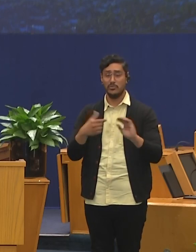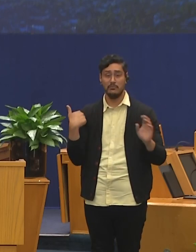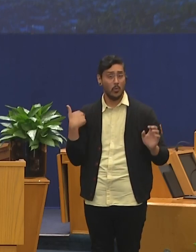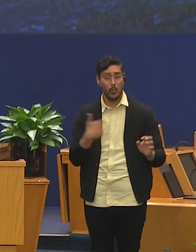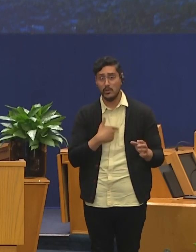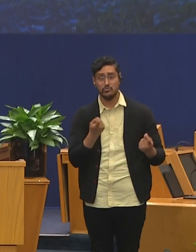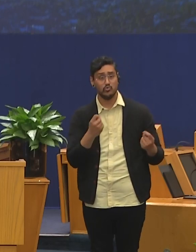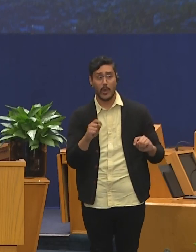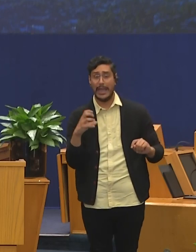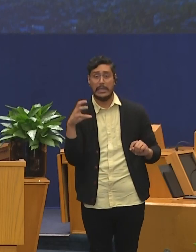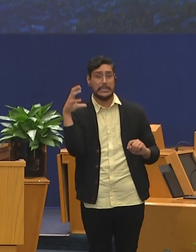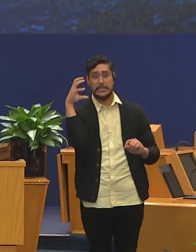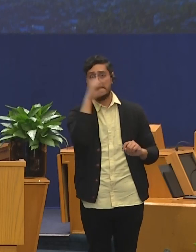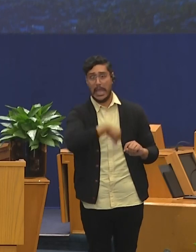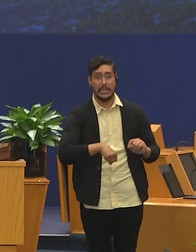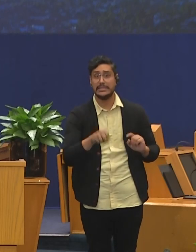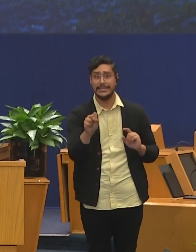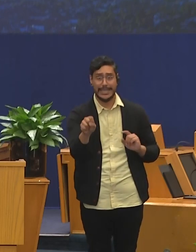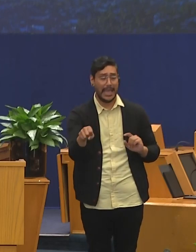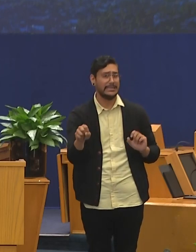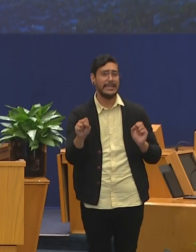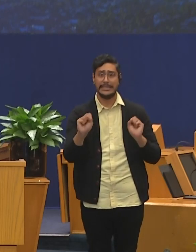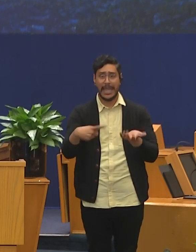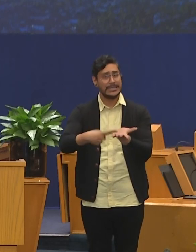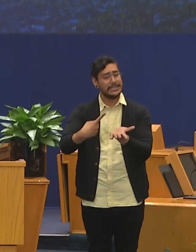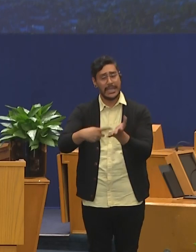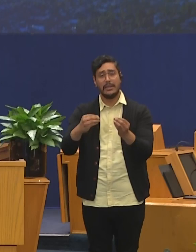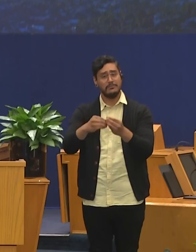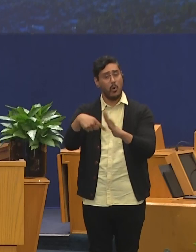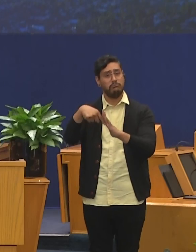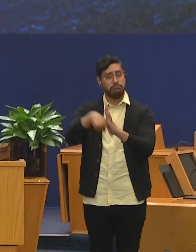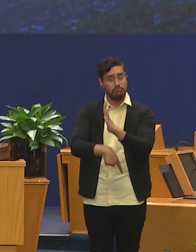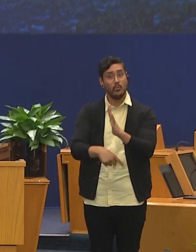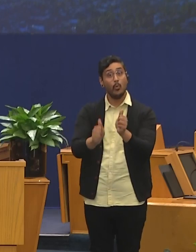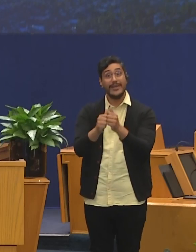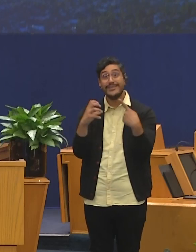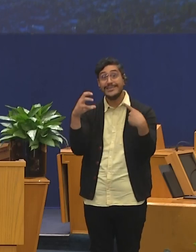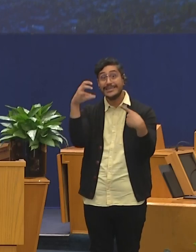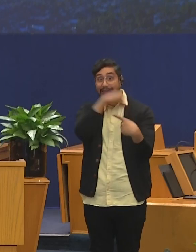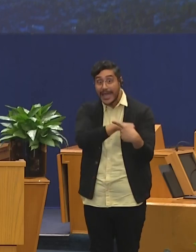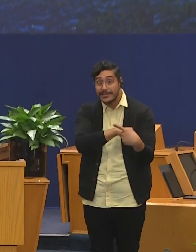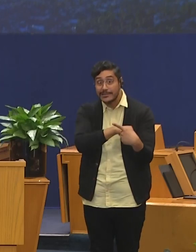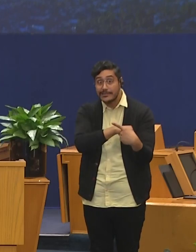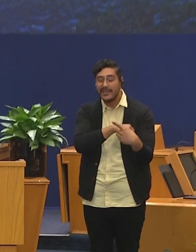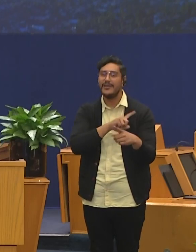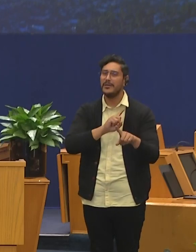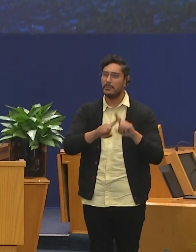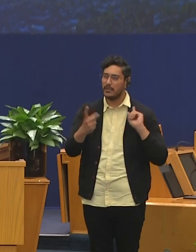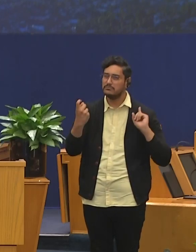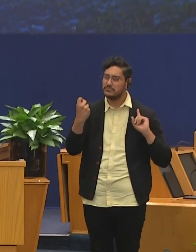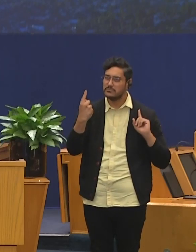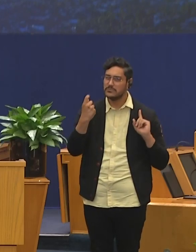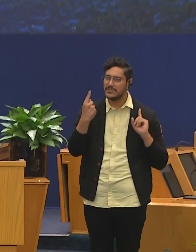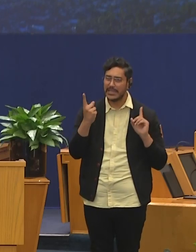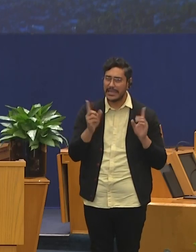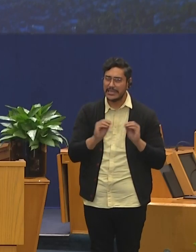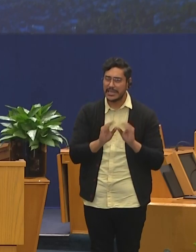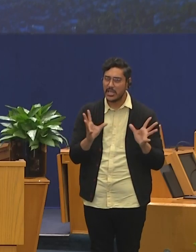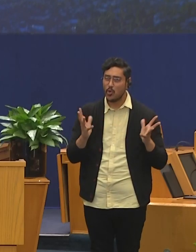SO THERE'S WHILE WE'LL PUT OUR BEST GUESS FORWARD AND WE'RE HAPPY TO SHARE THAT AND DISCUSS THAT IN GREATER DEPTH ON FRIDAY,